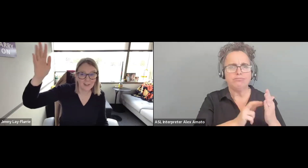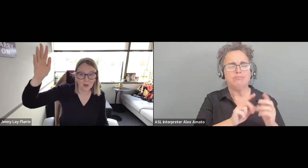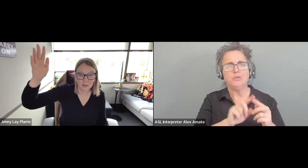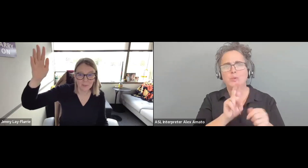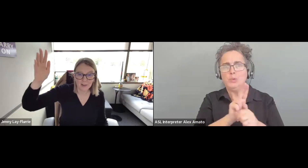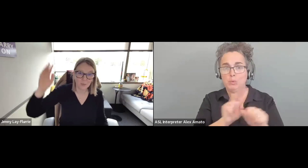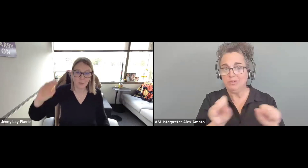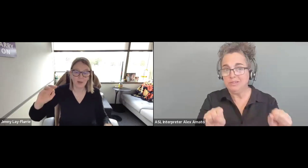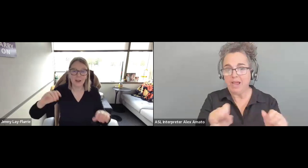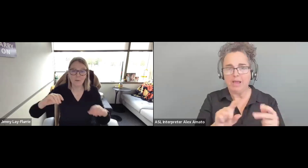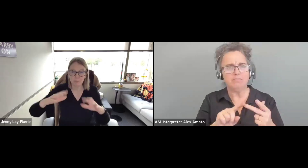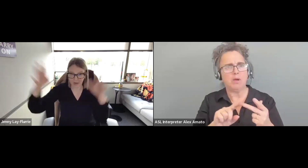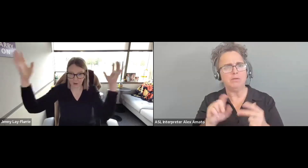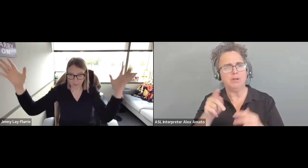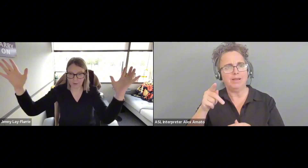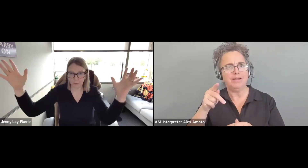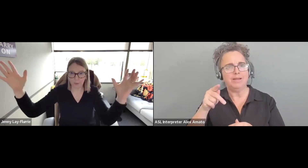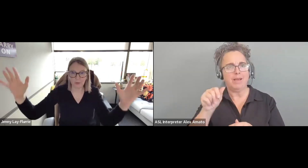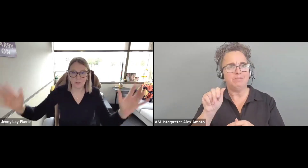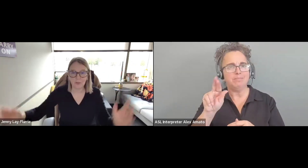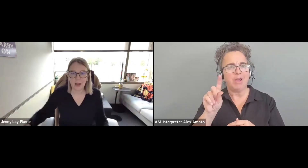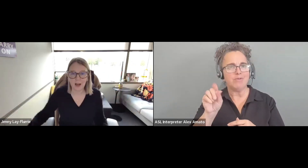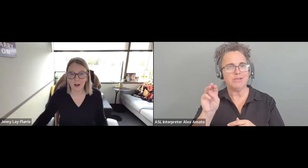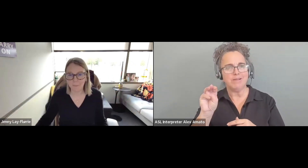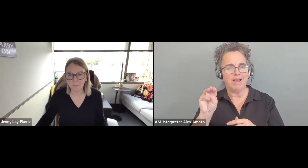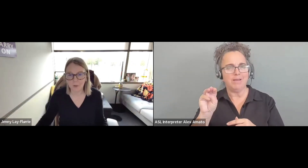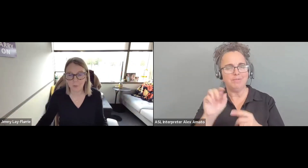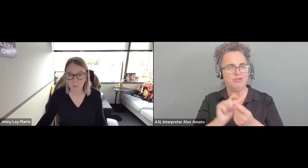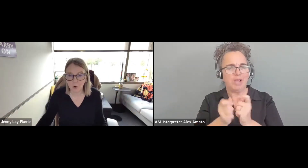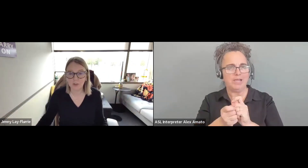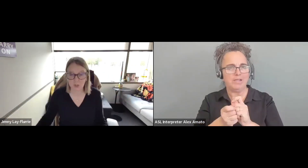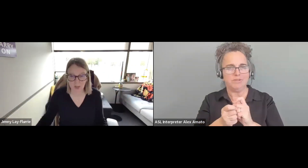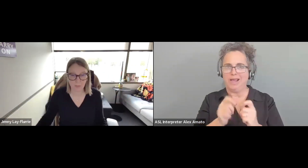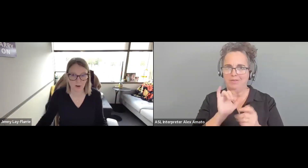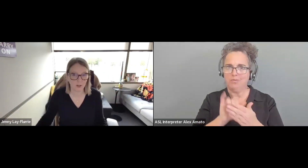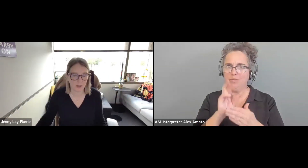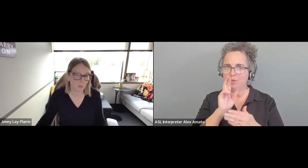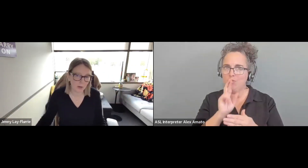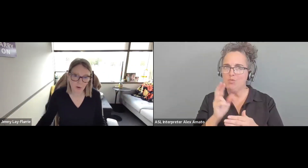That is the ultimate. That's when we bring out the bells and whistles. 'cause we want to change paradigms.